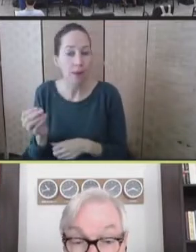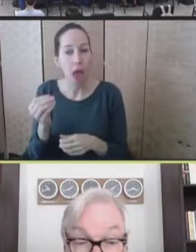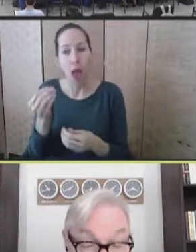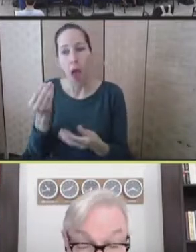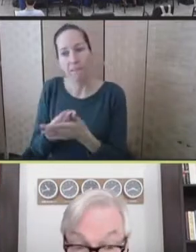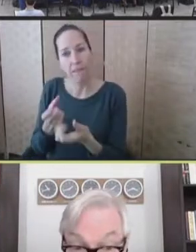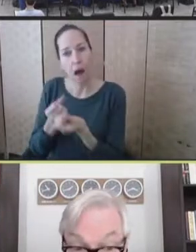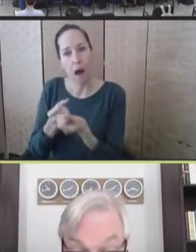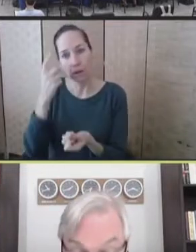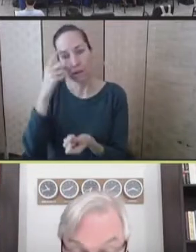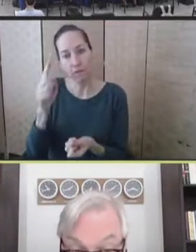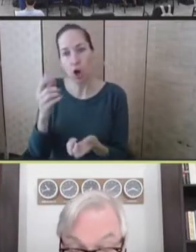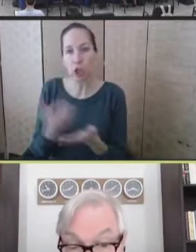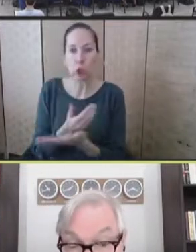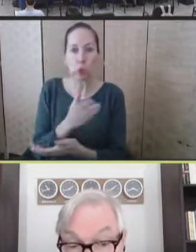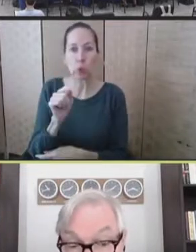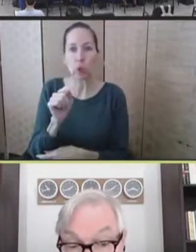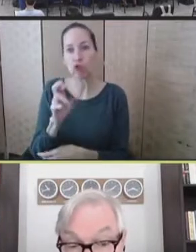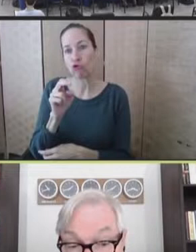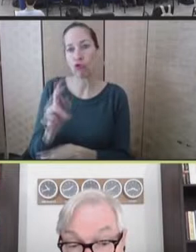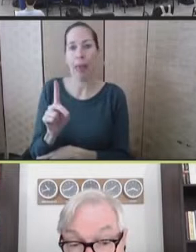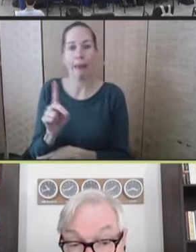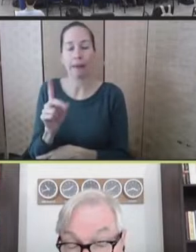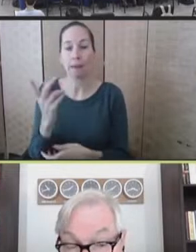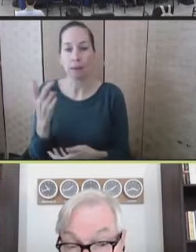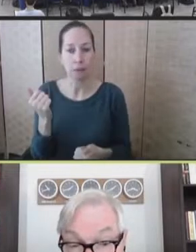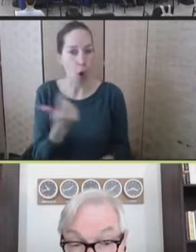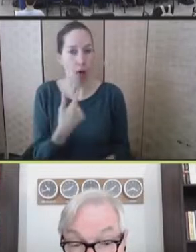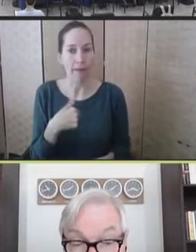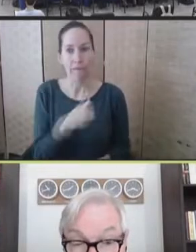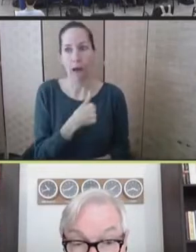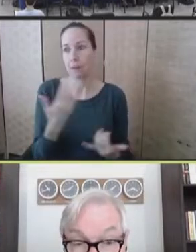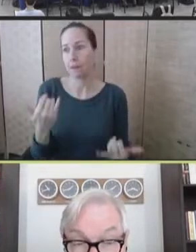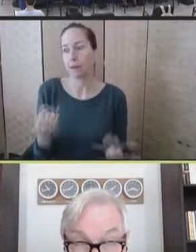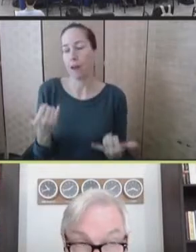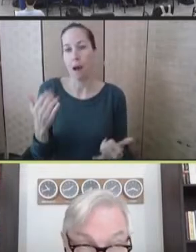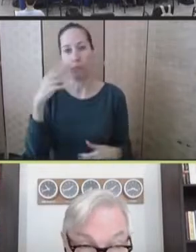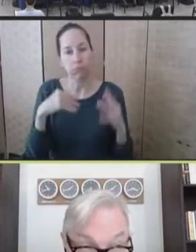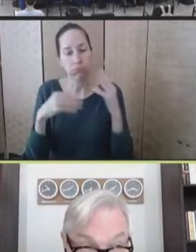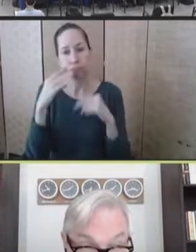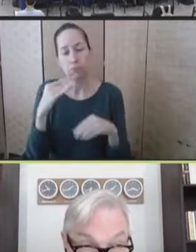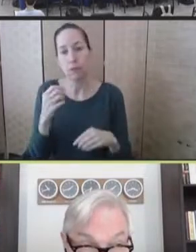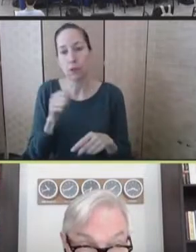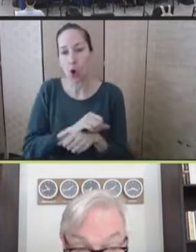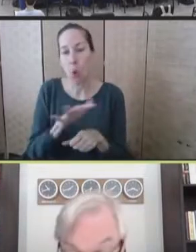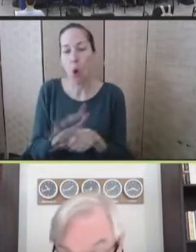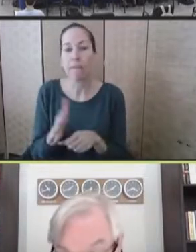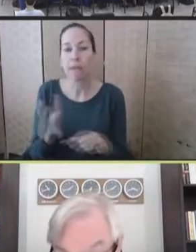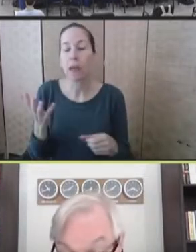We obviously are all concerned about in a time of COVID the concentration that was necessarily